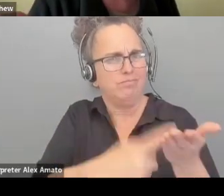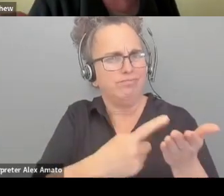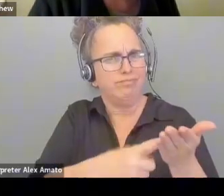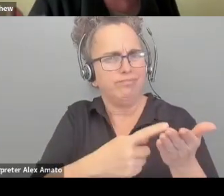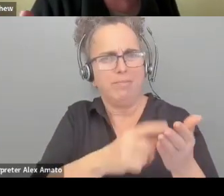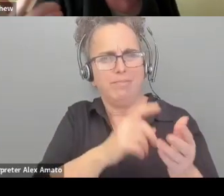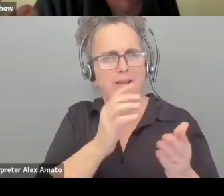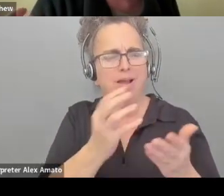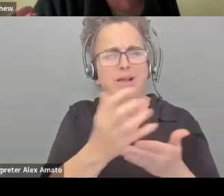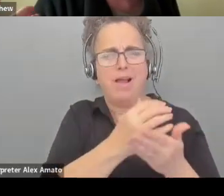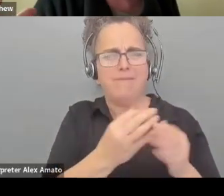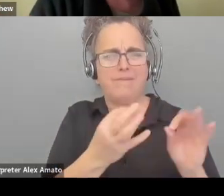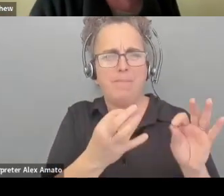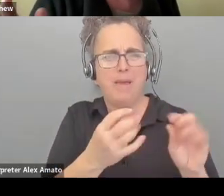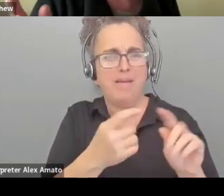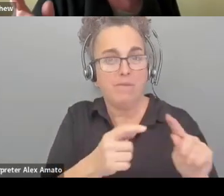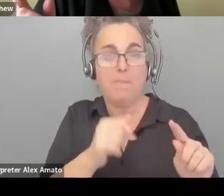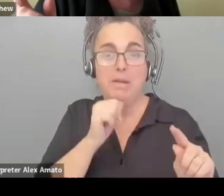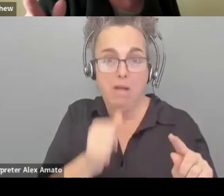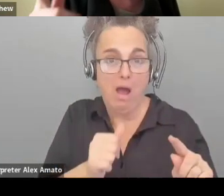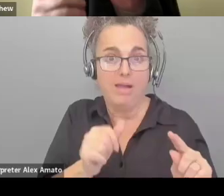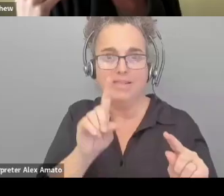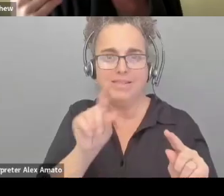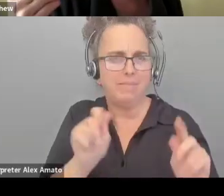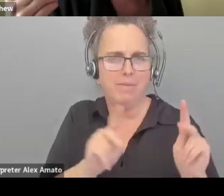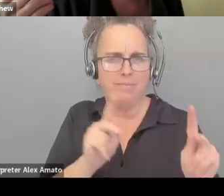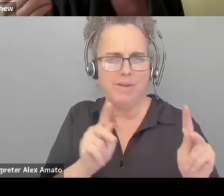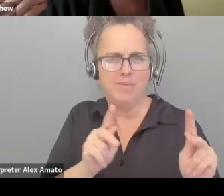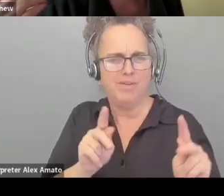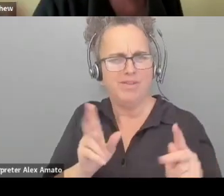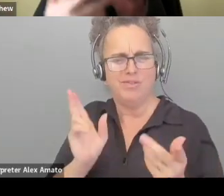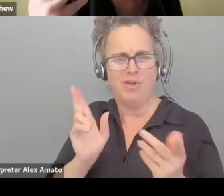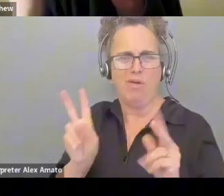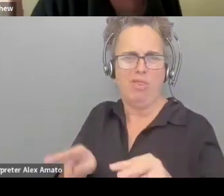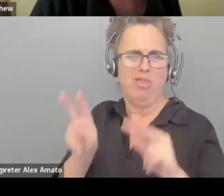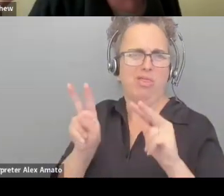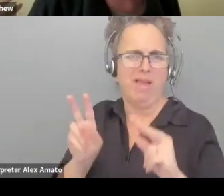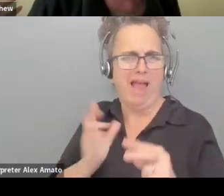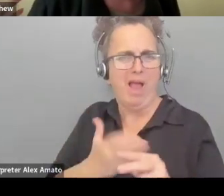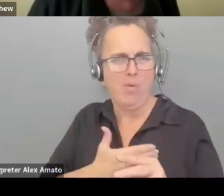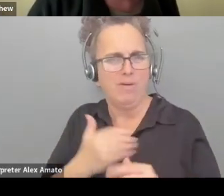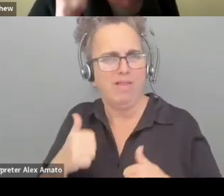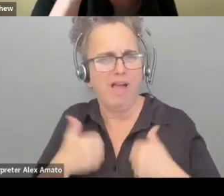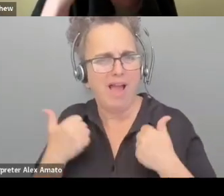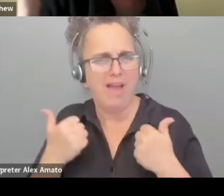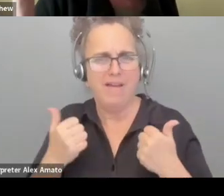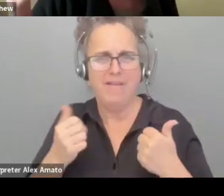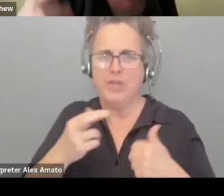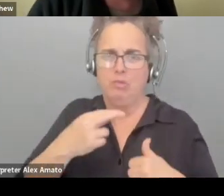that paint our lives as tragic, that suggests we're dangerous and risky, that does all the sort of bad things - all the sort of tropes you